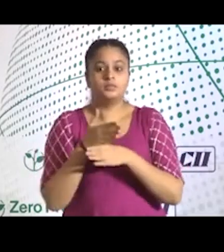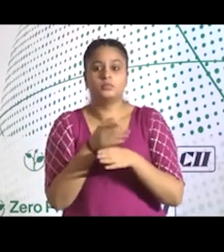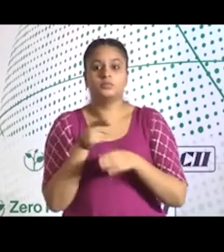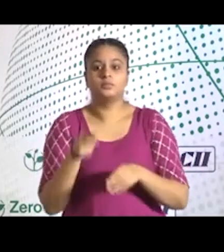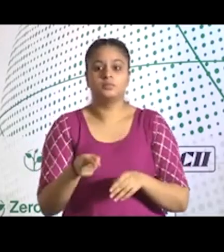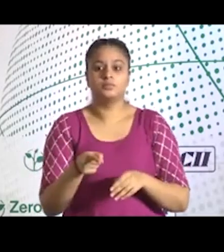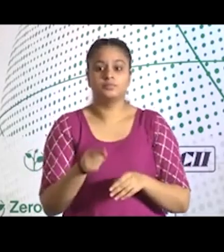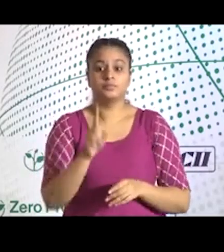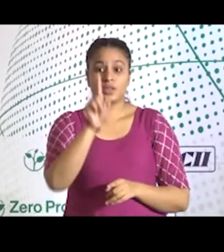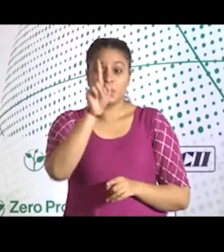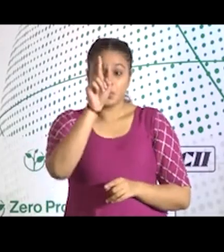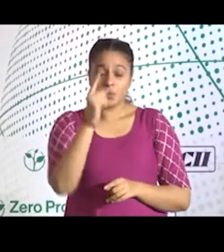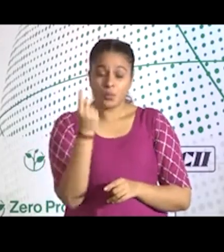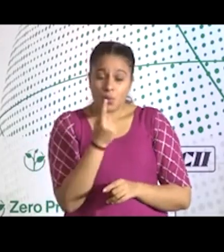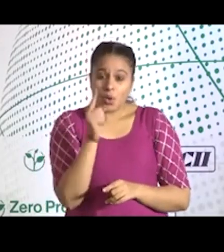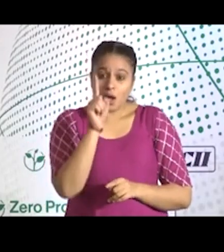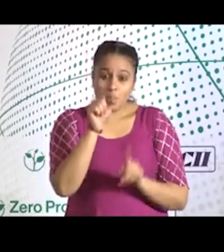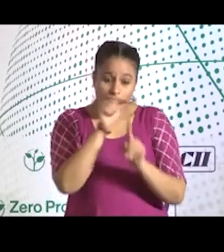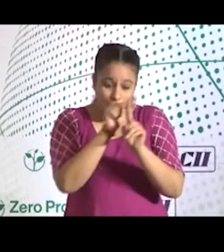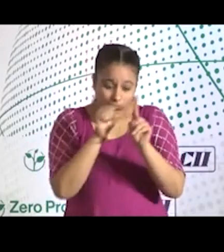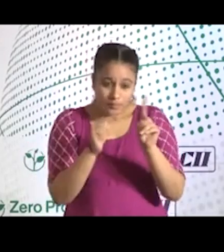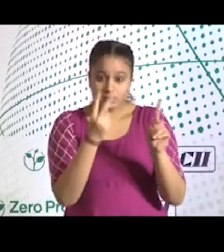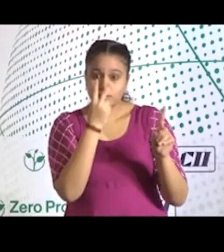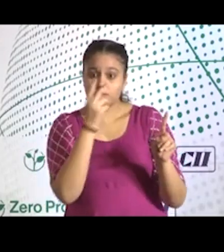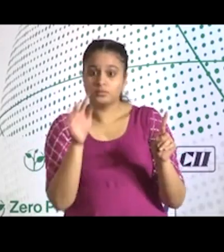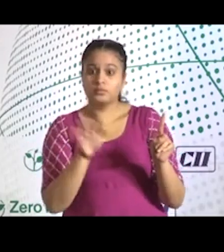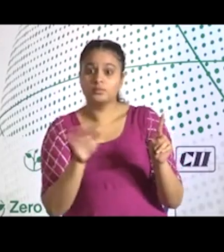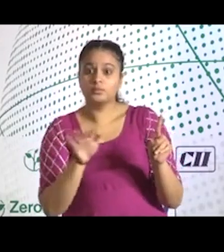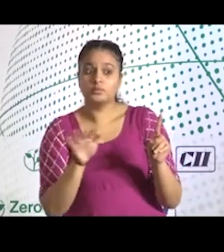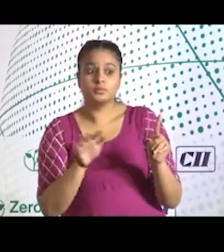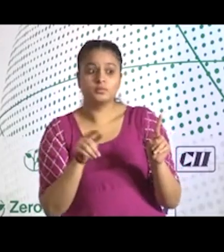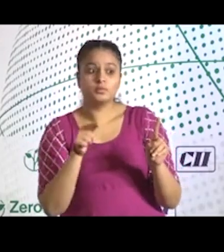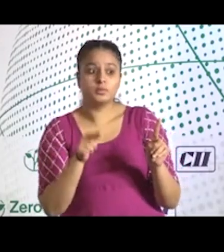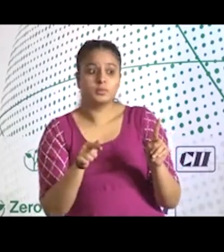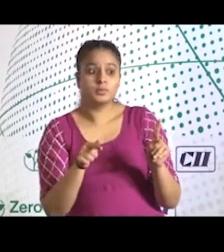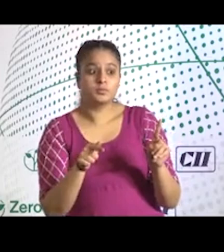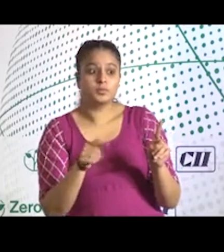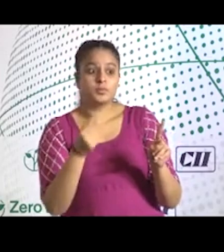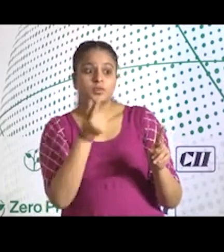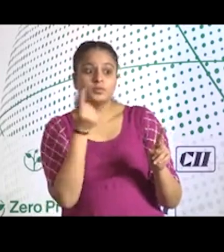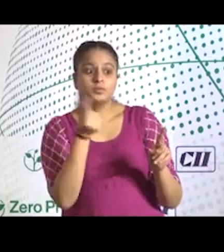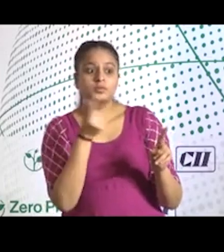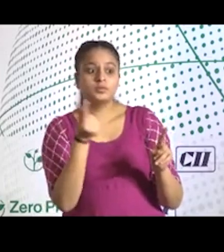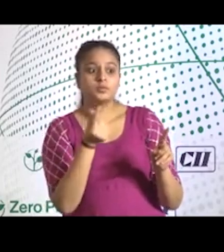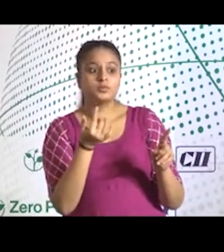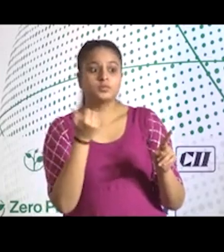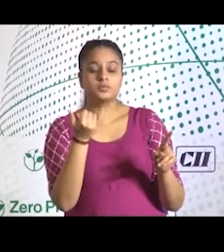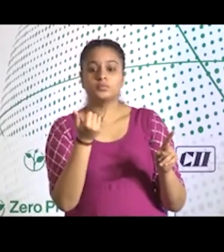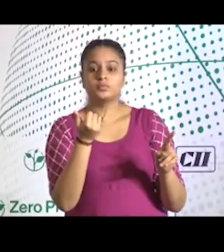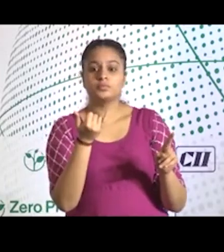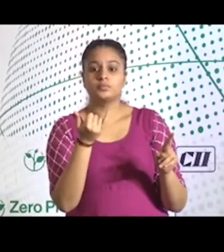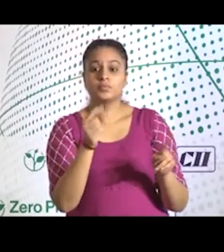only 1% of blind people are using the screen readers. Only 1% of